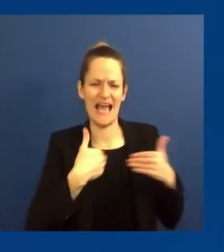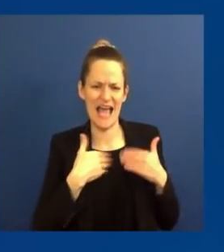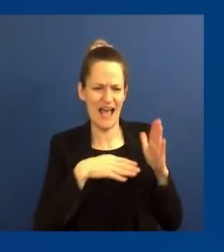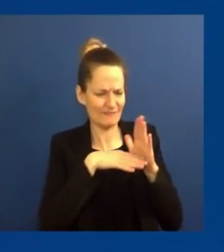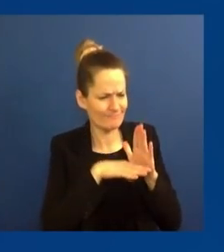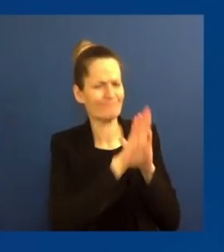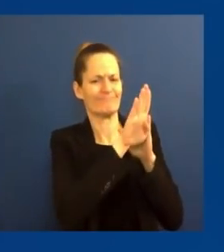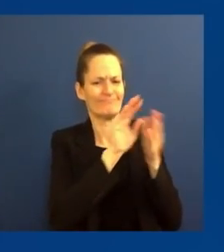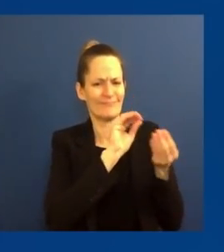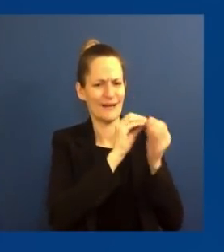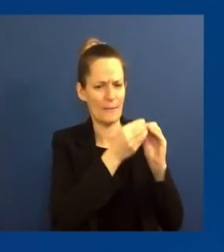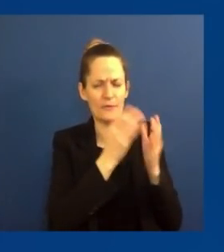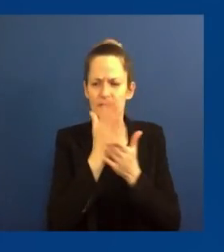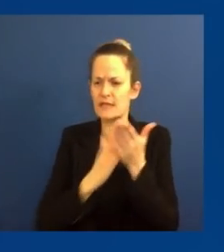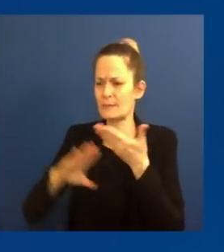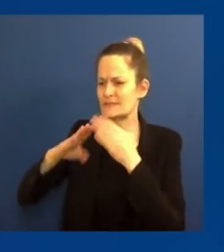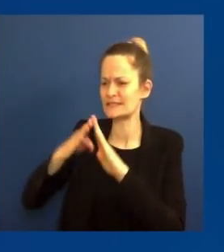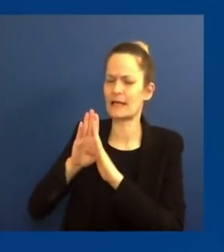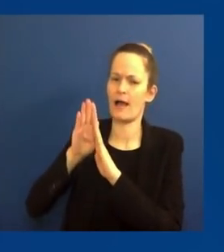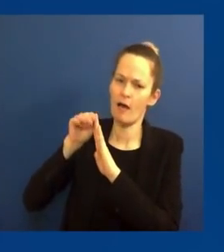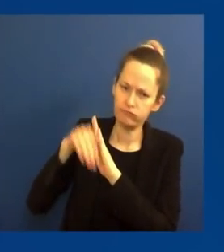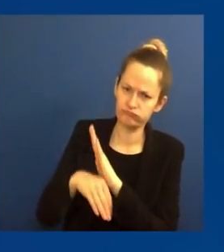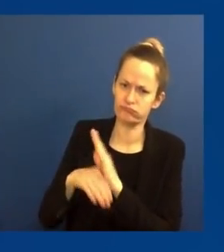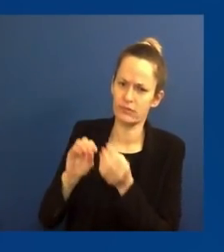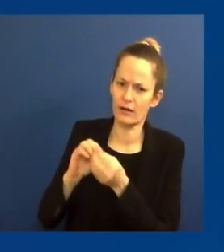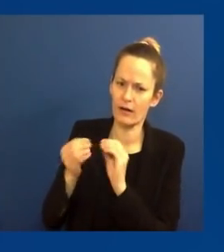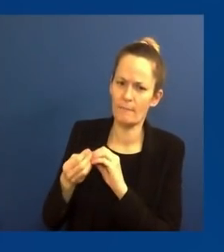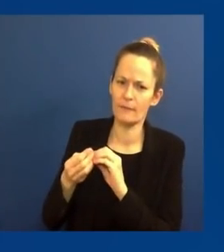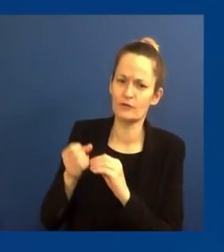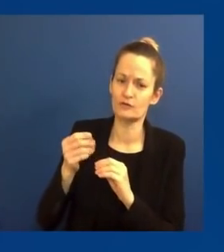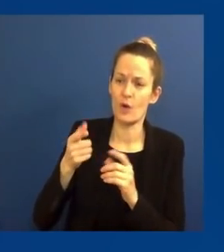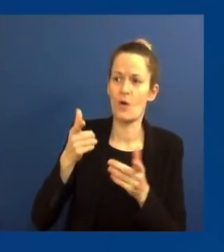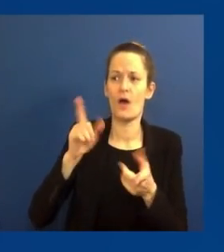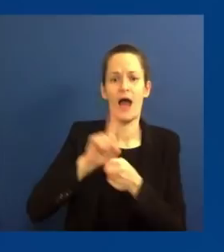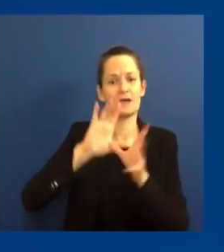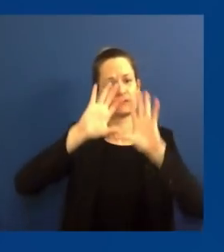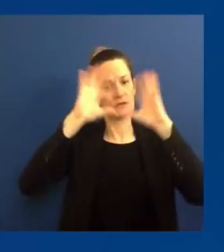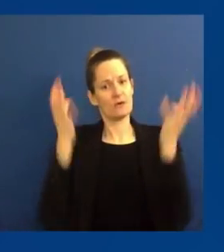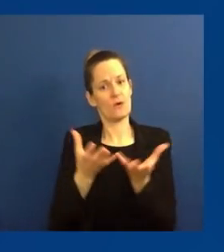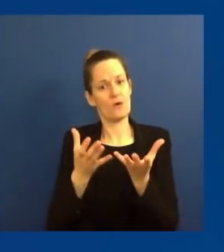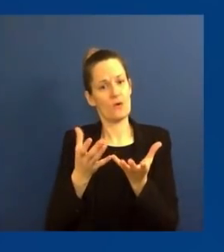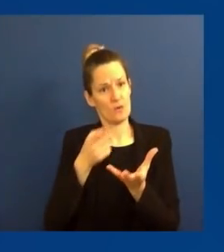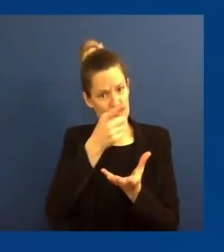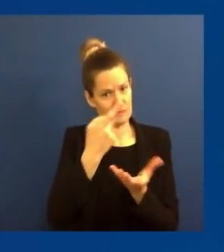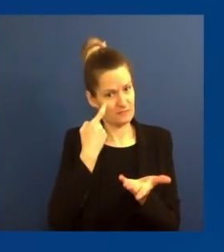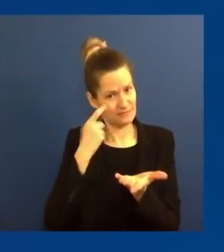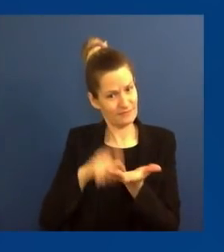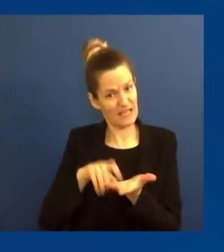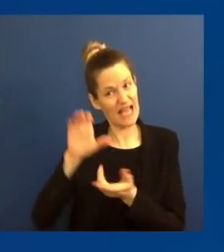national caseloads, more or less, as they are now? Or is it just going to sort of trail off